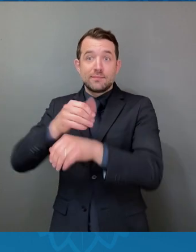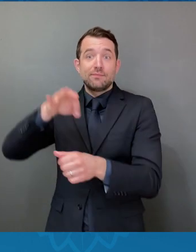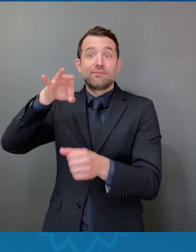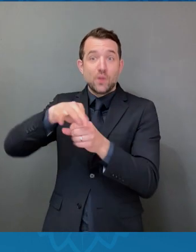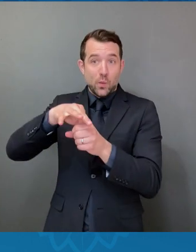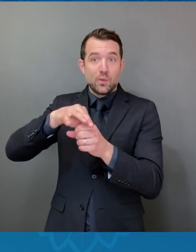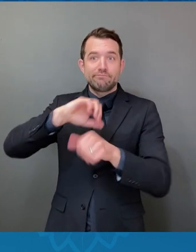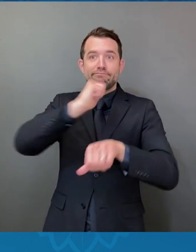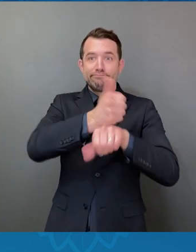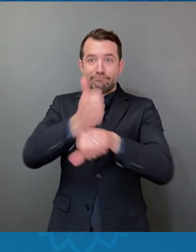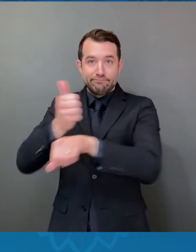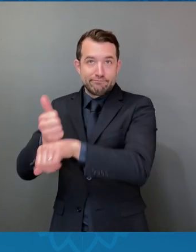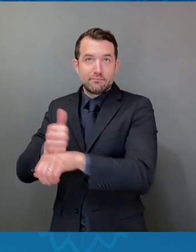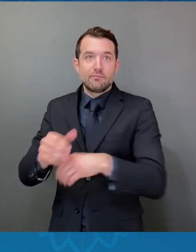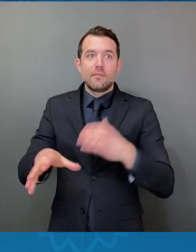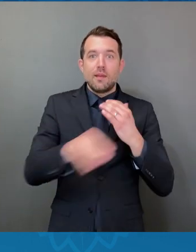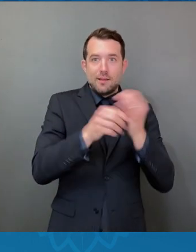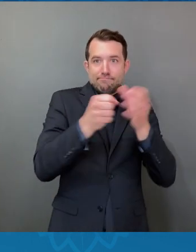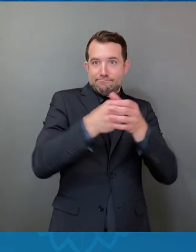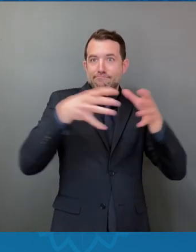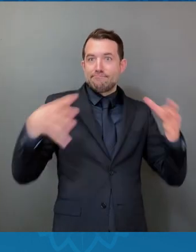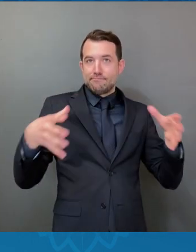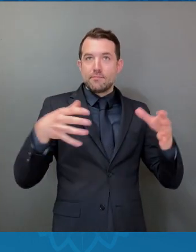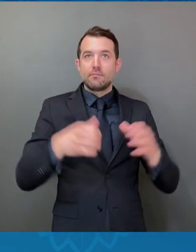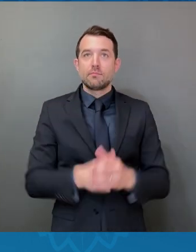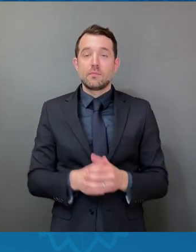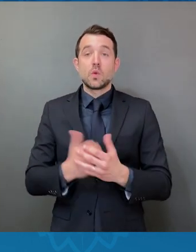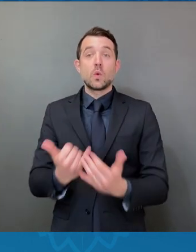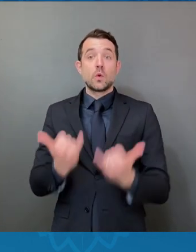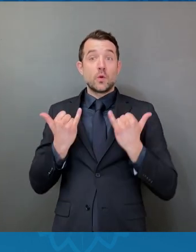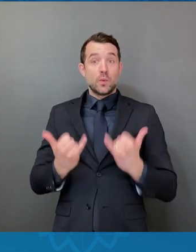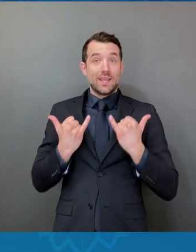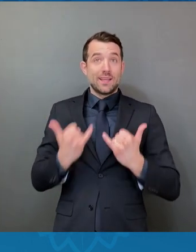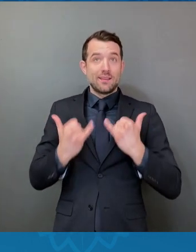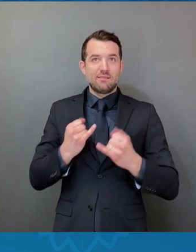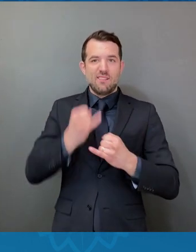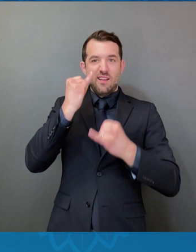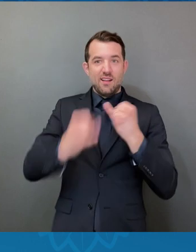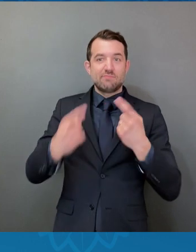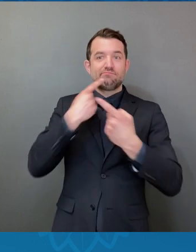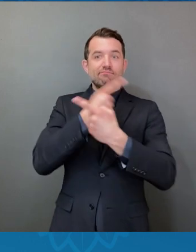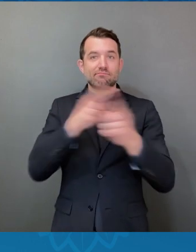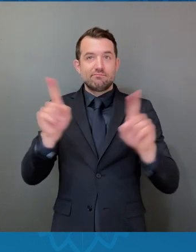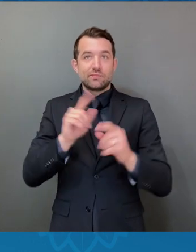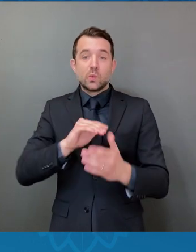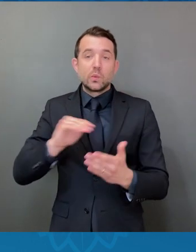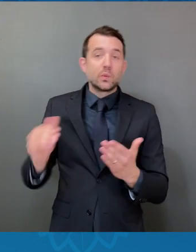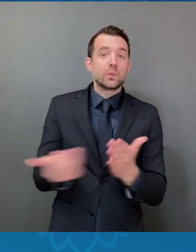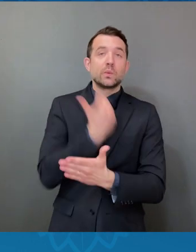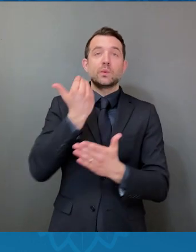Finally, today we are announcing new guidance that will make it easier for federal employees to vote